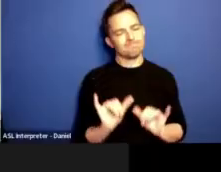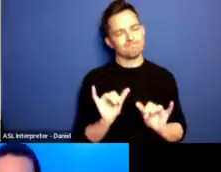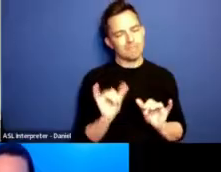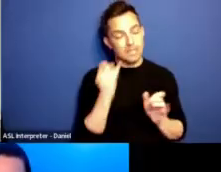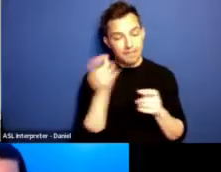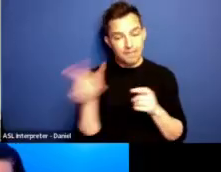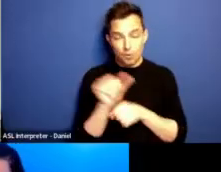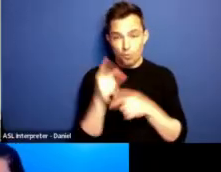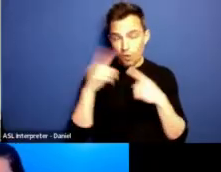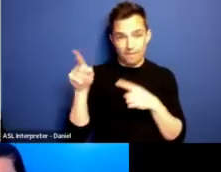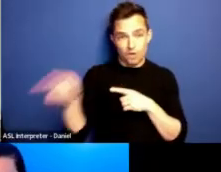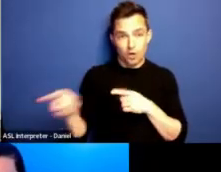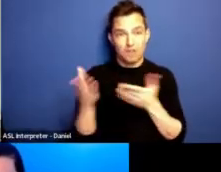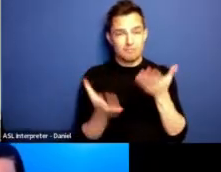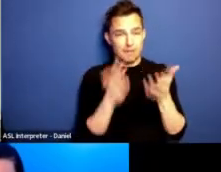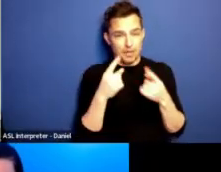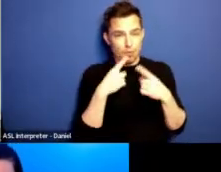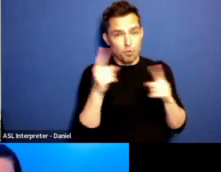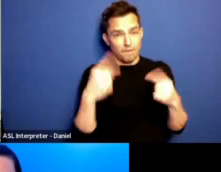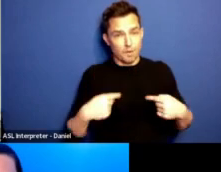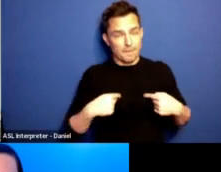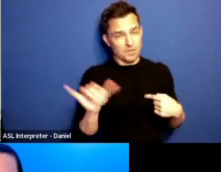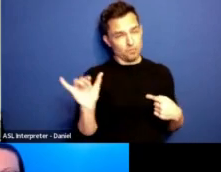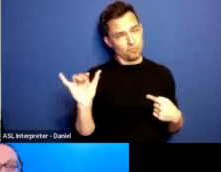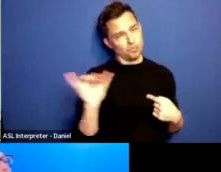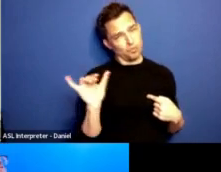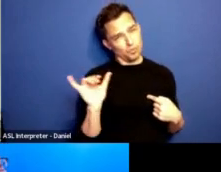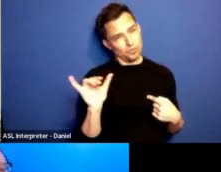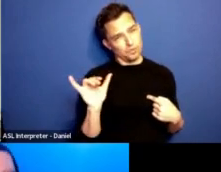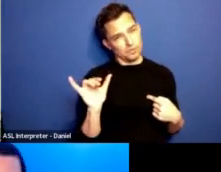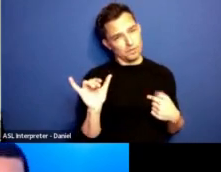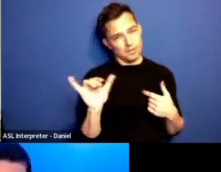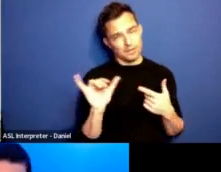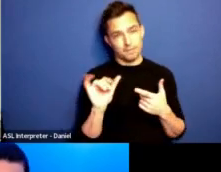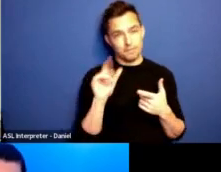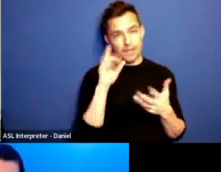for her, maybe they could work for me, too. And it helps me to